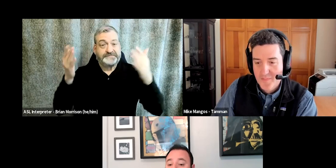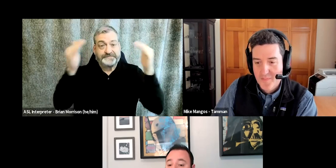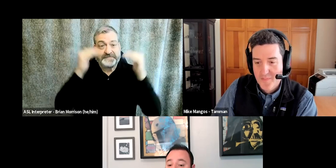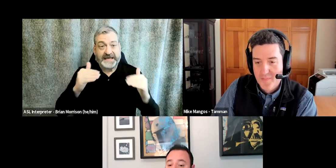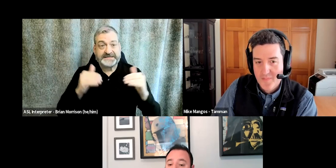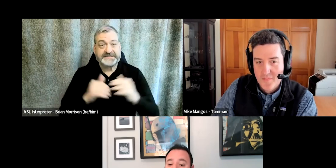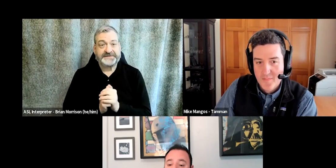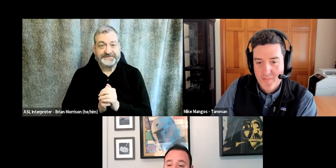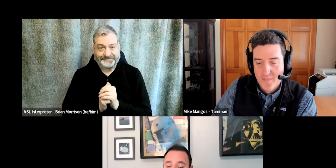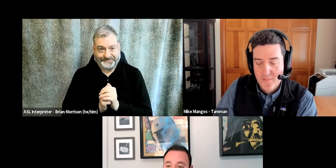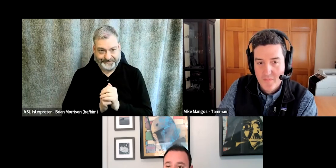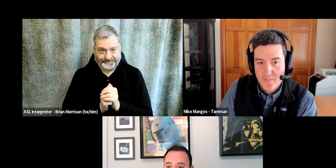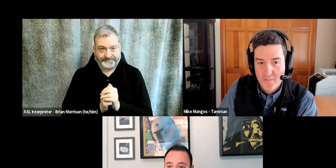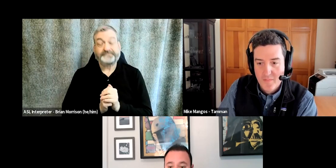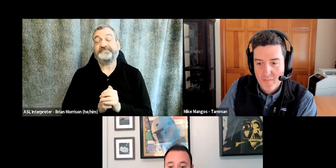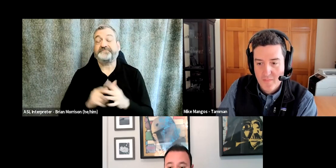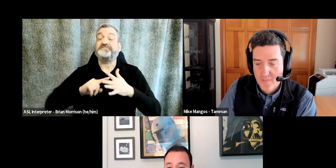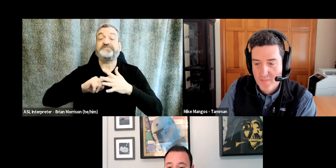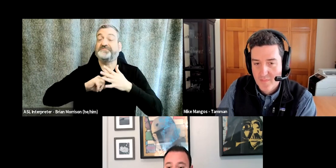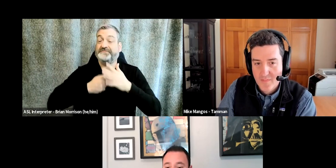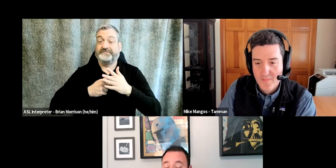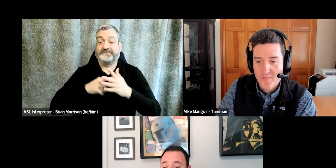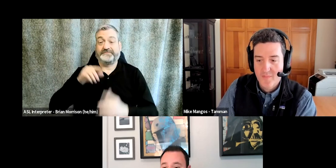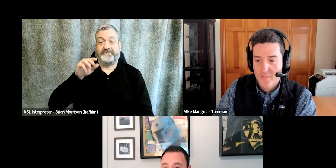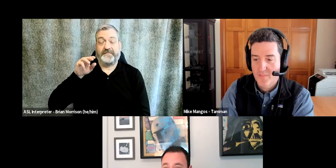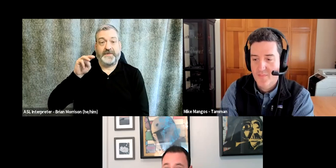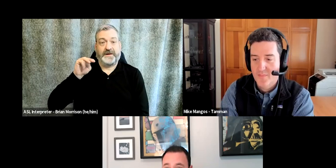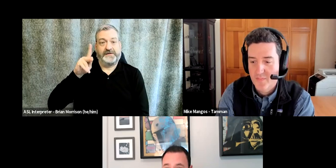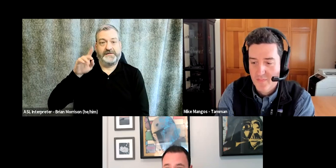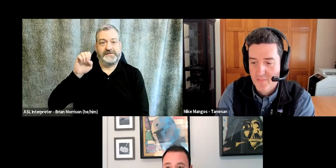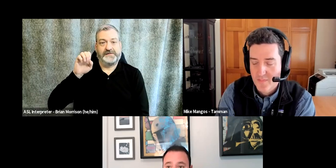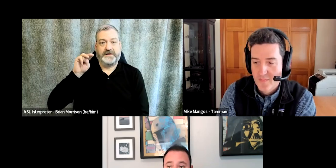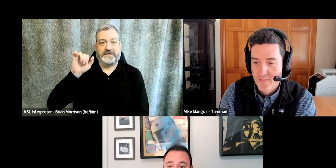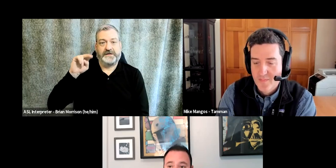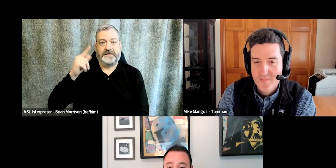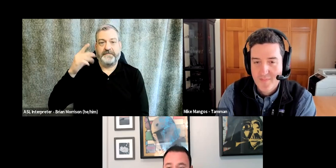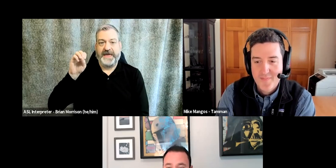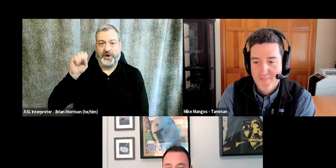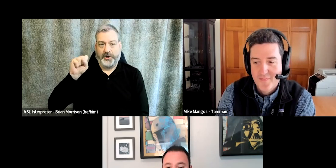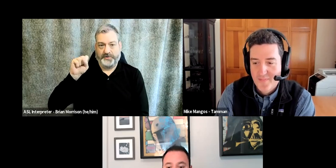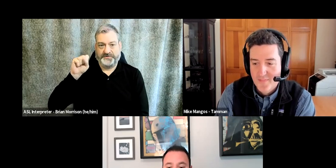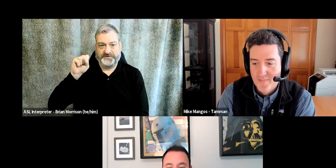So starting out will be Mike Mangos, the co founder and solutions architect for Tamman.